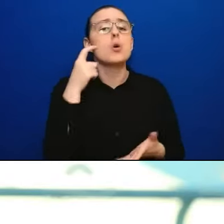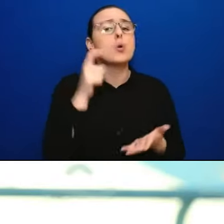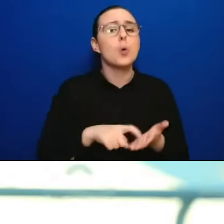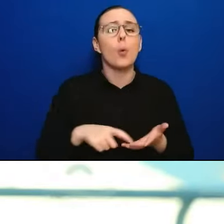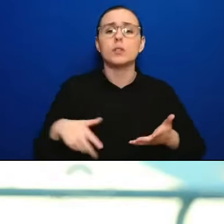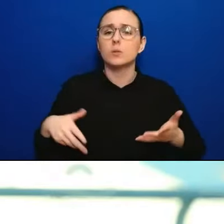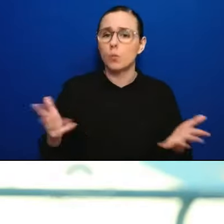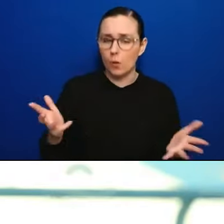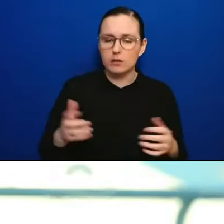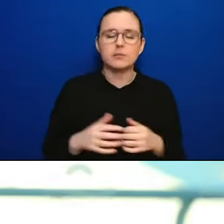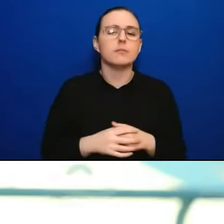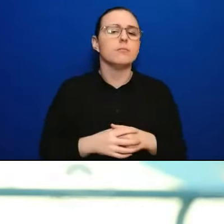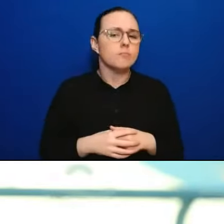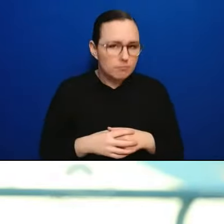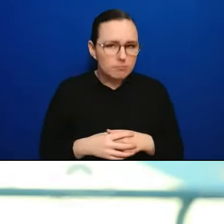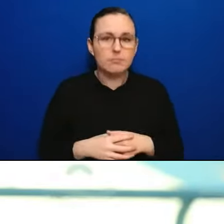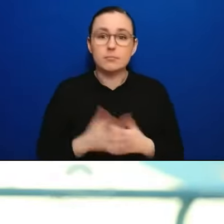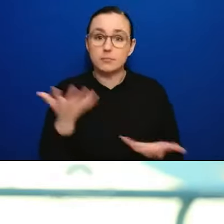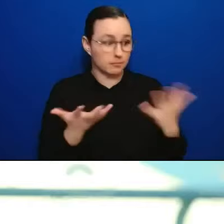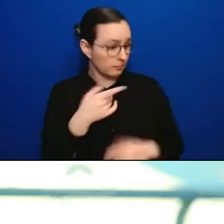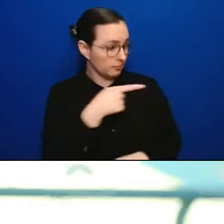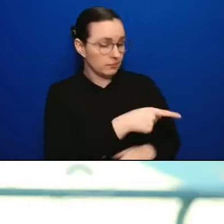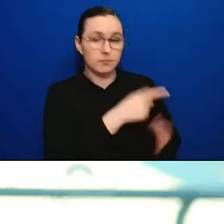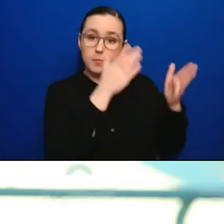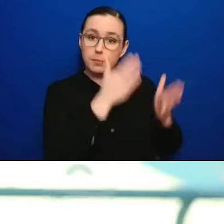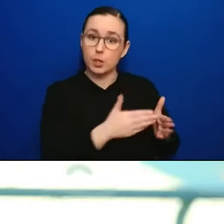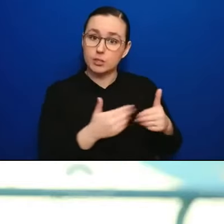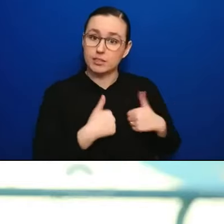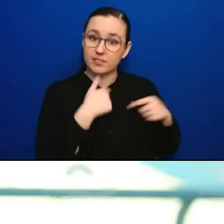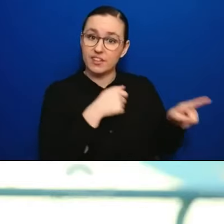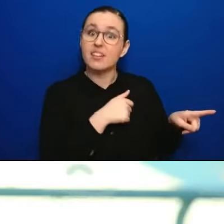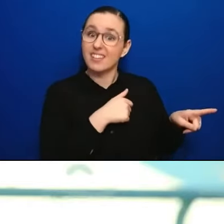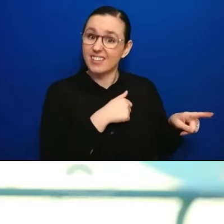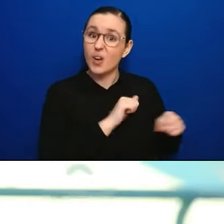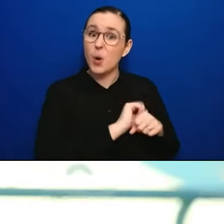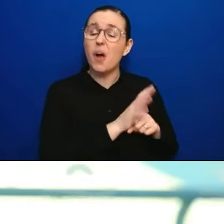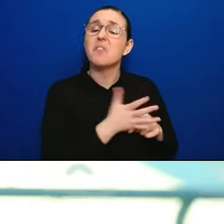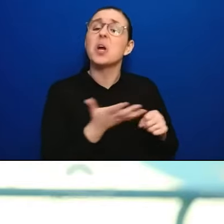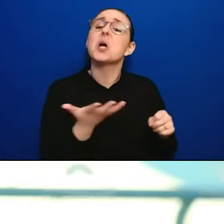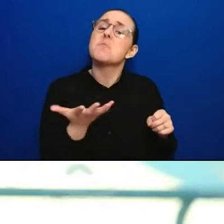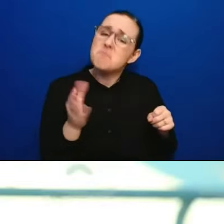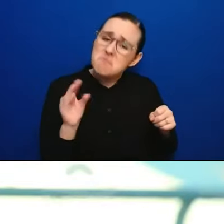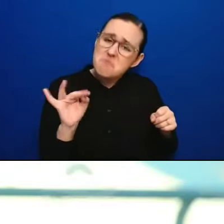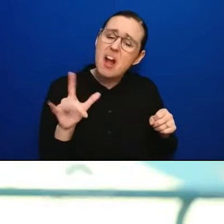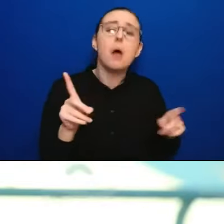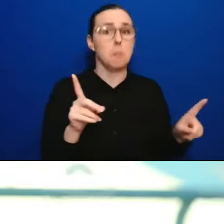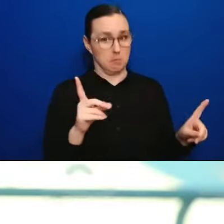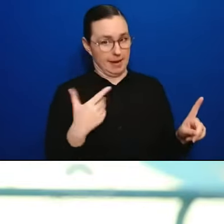different facilities about what they are seeing. So the people -- what we are seeing now is that yes, there